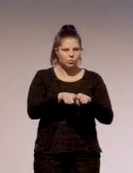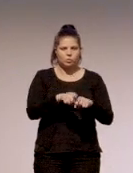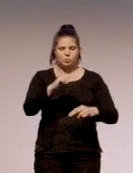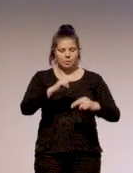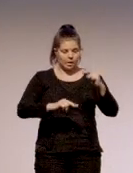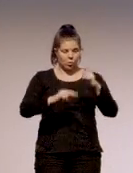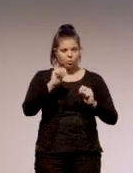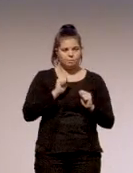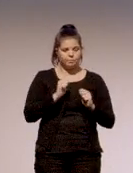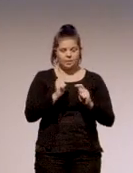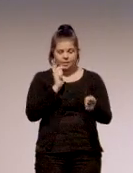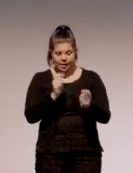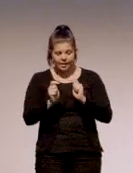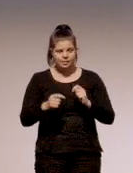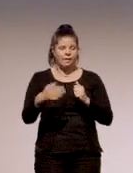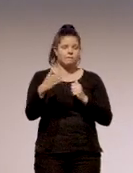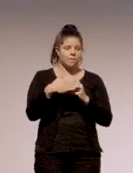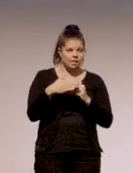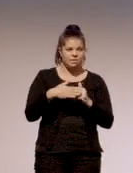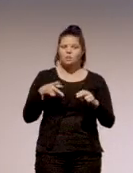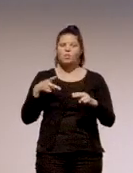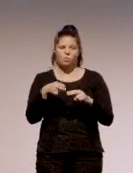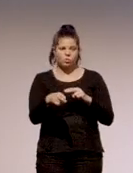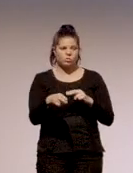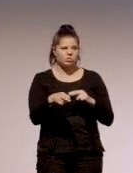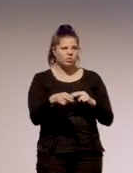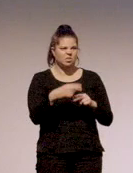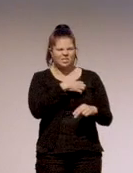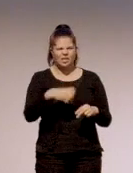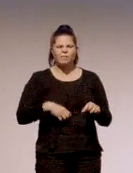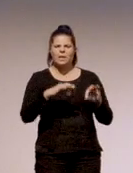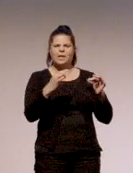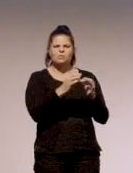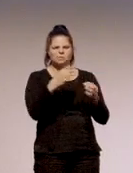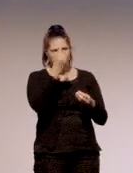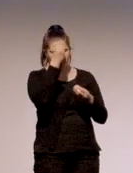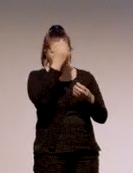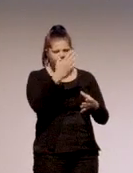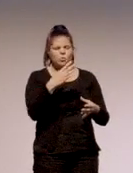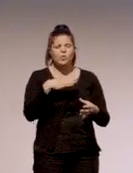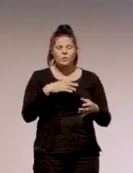That's what we're saying to government agencies when you're building new inclusive digital tools, build it and test it before you launch.